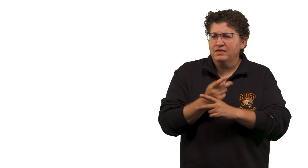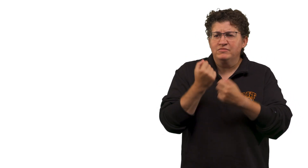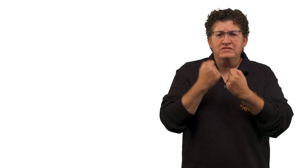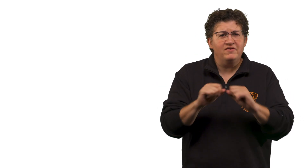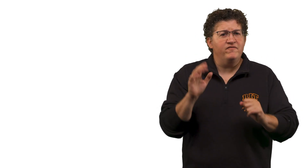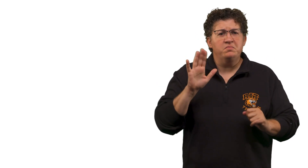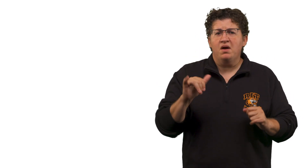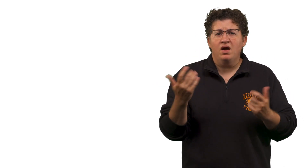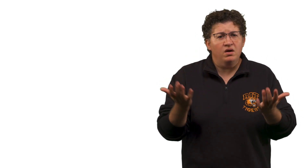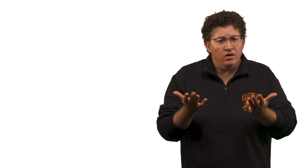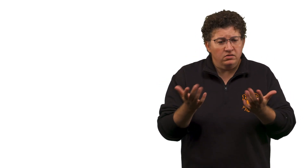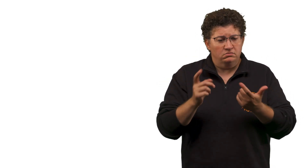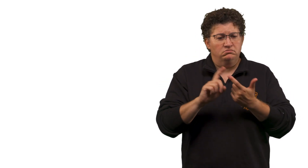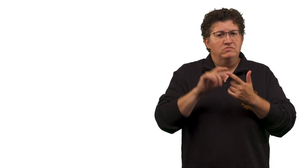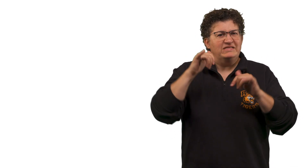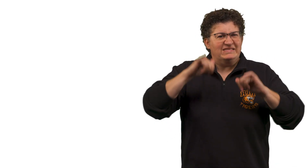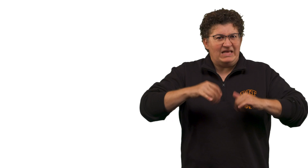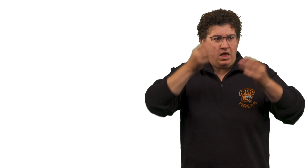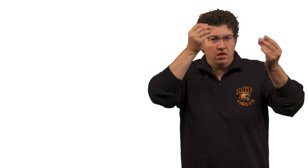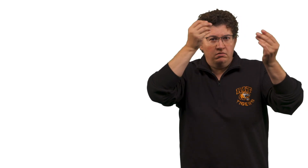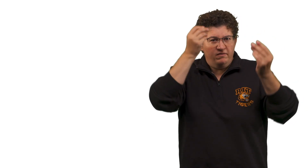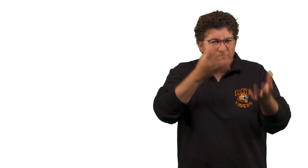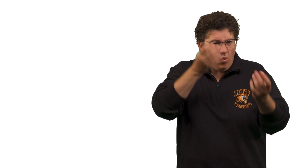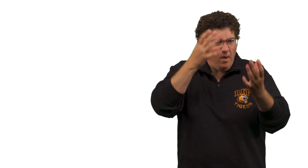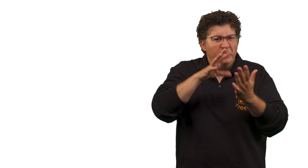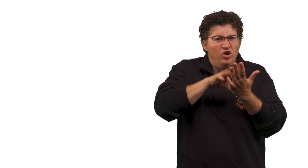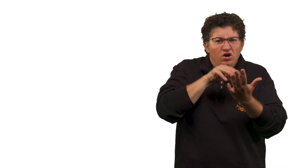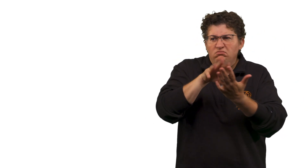I pledge to: PREPARE to keep safe by: